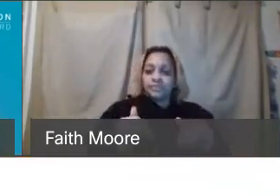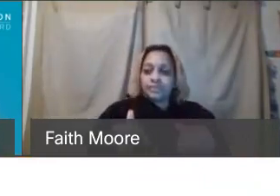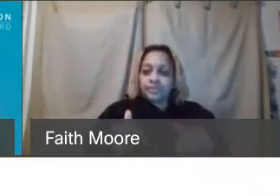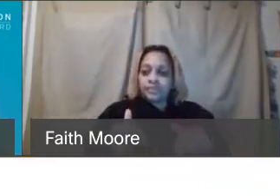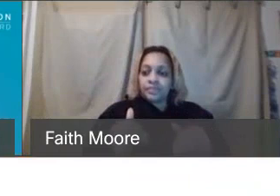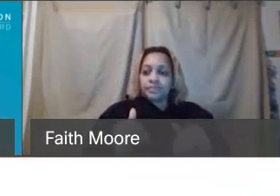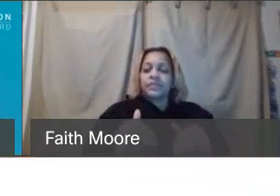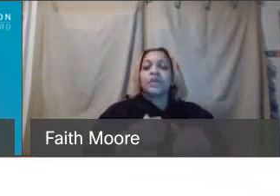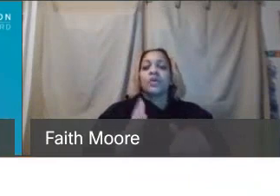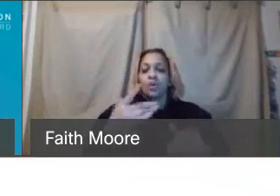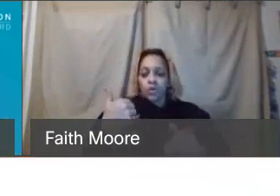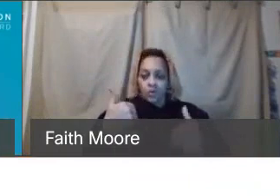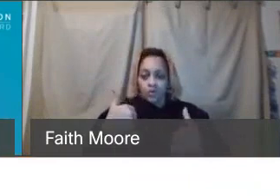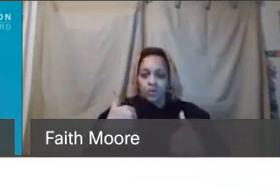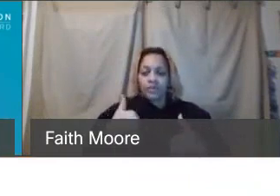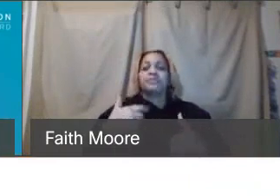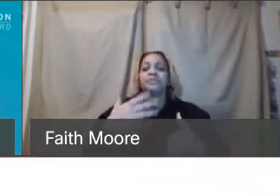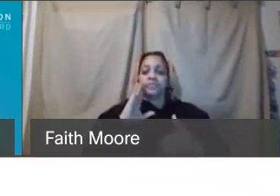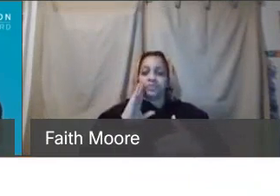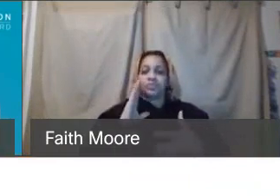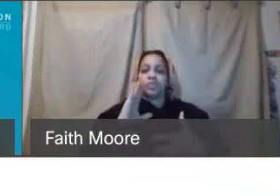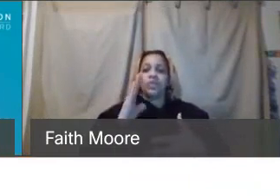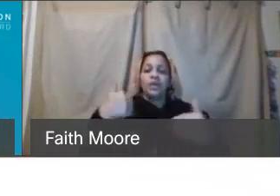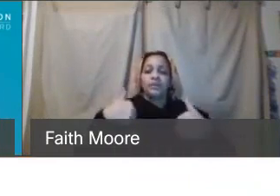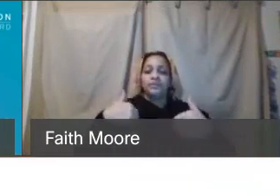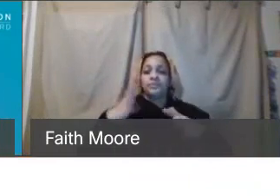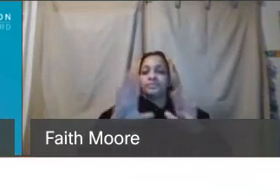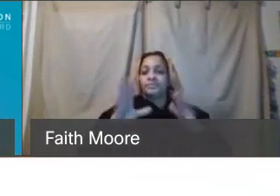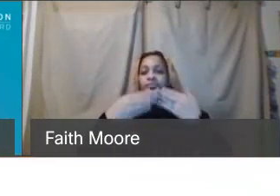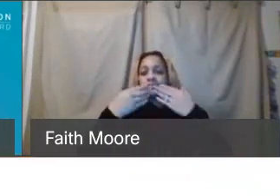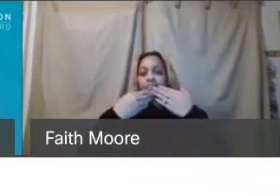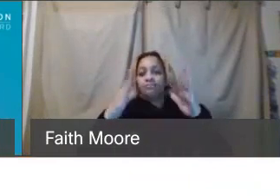public meeting where we show you a little bit about more about the advancements of designs,